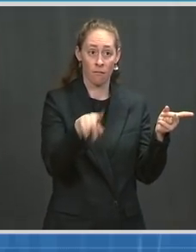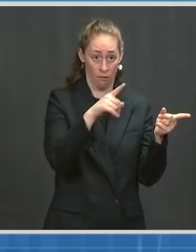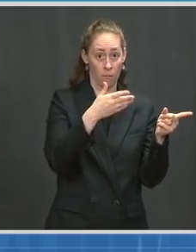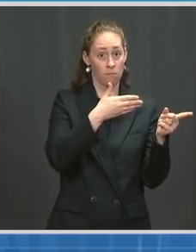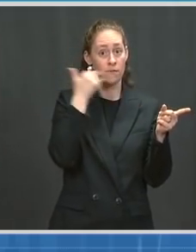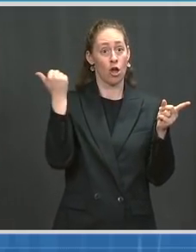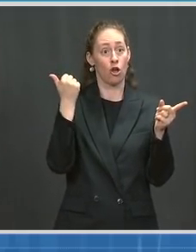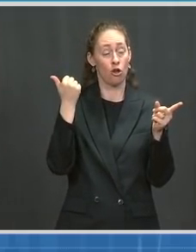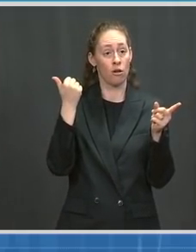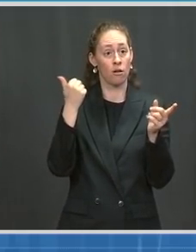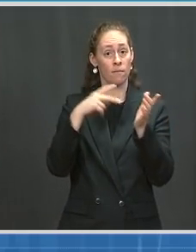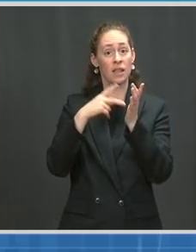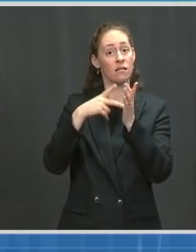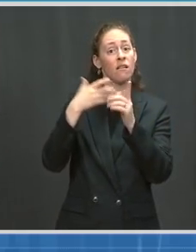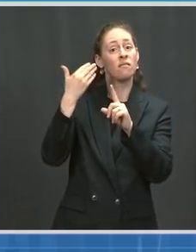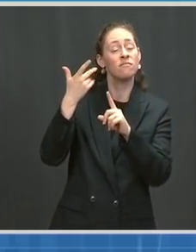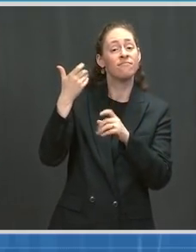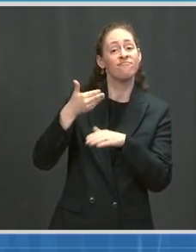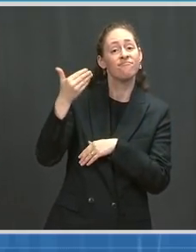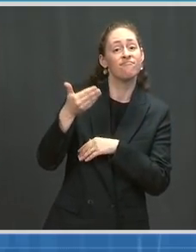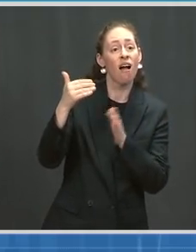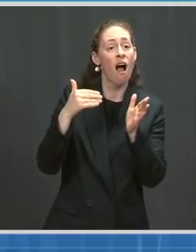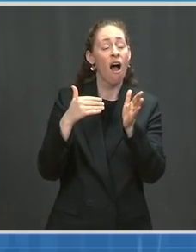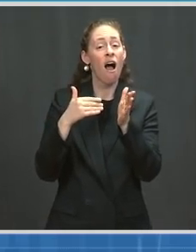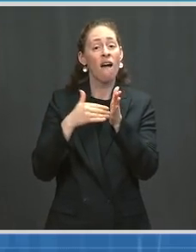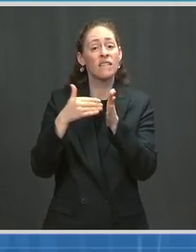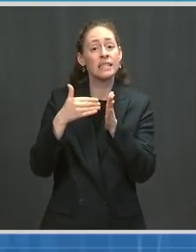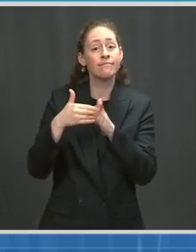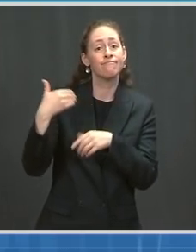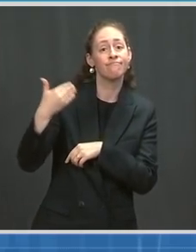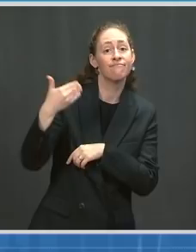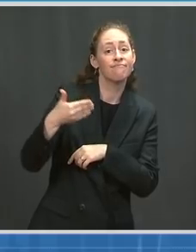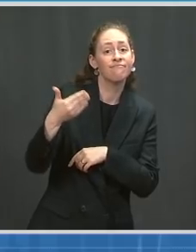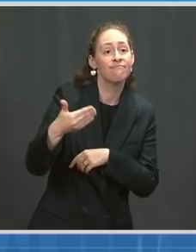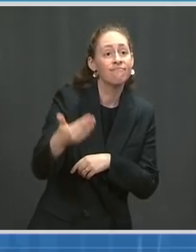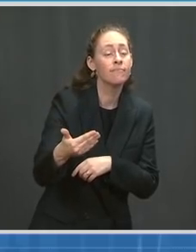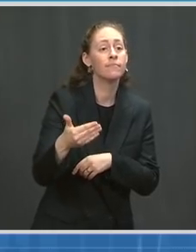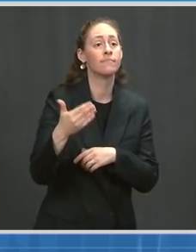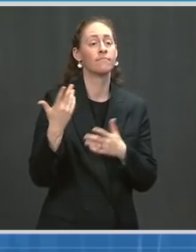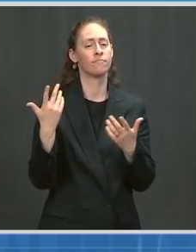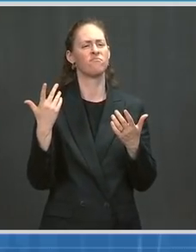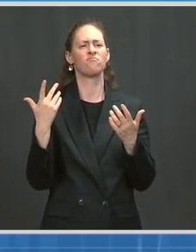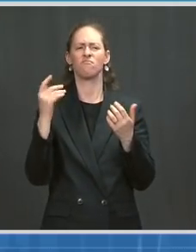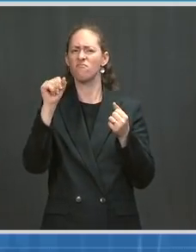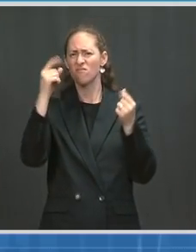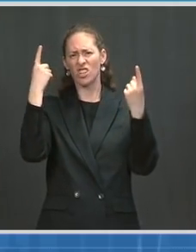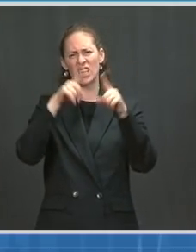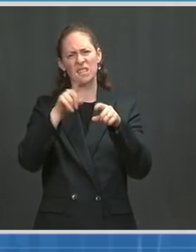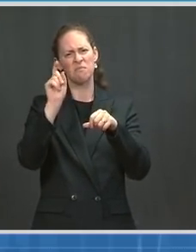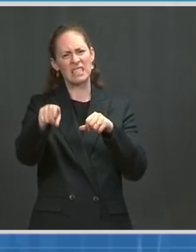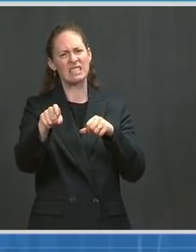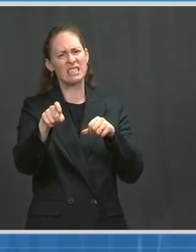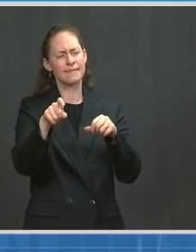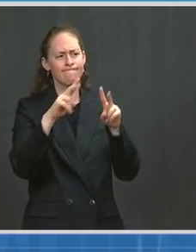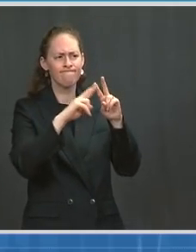But it's certainly something worth addressing and worth studying. One of the other ways of approaching it,